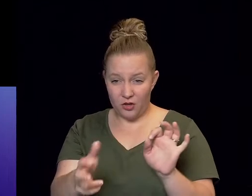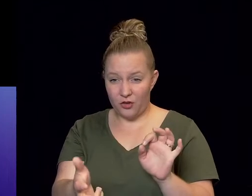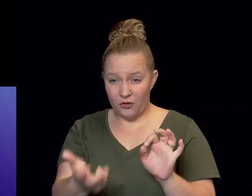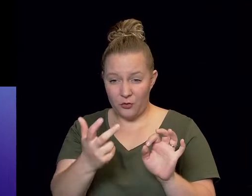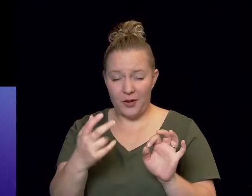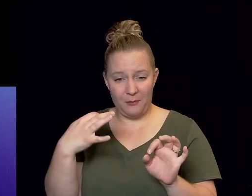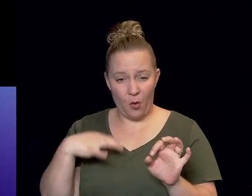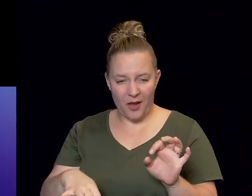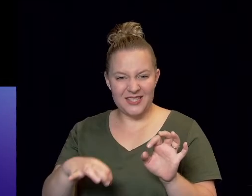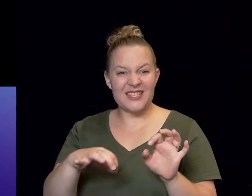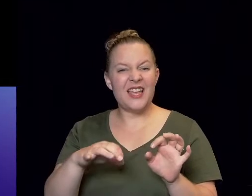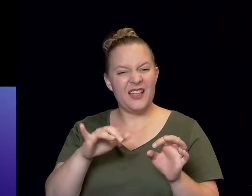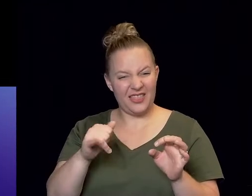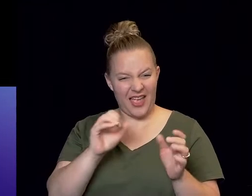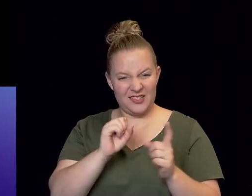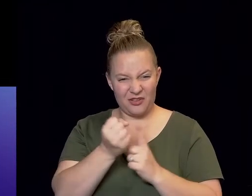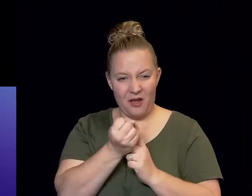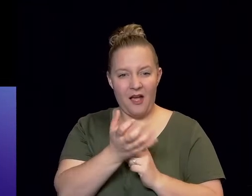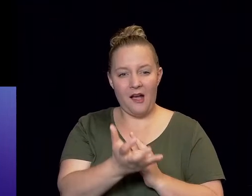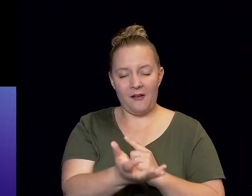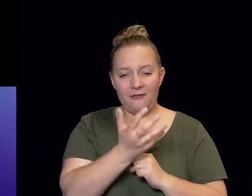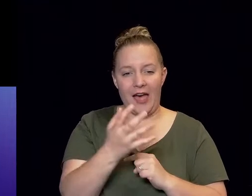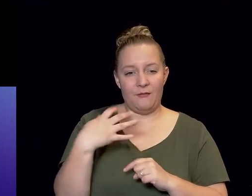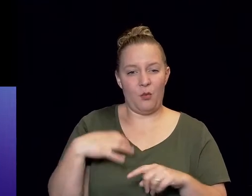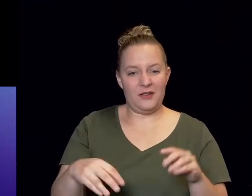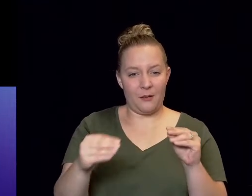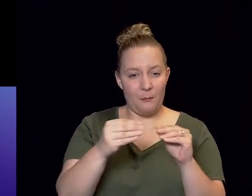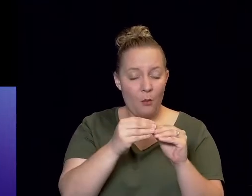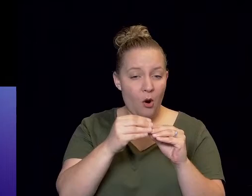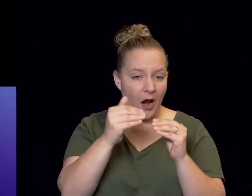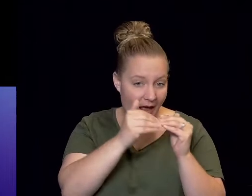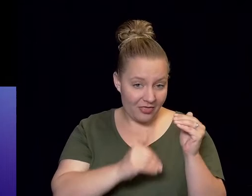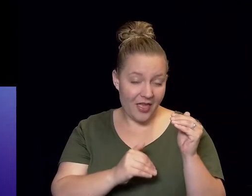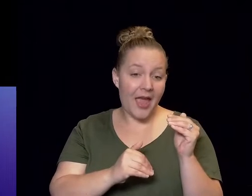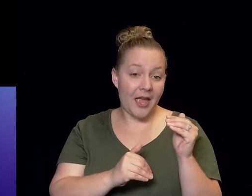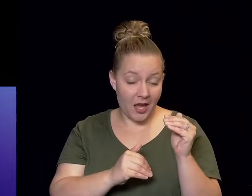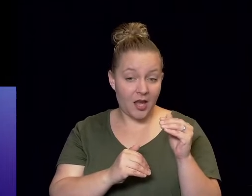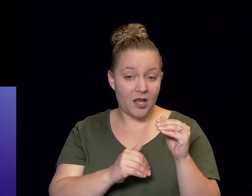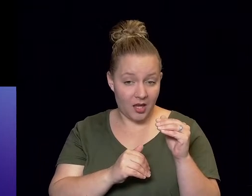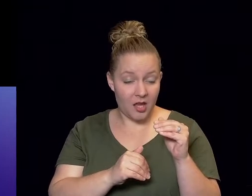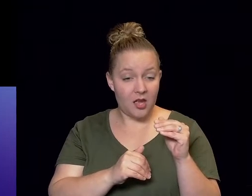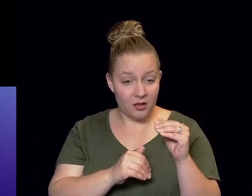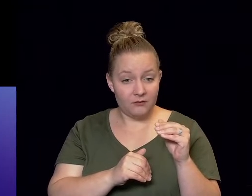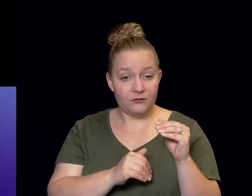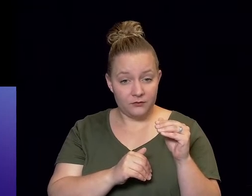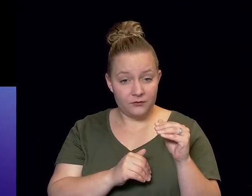in this situation, 5 points more than. Okay so, 5 points more than which means that I know